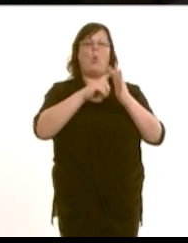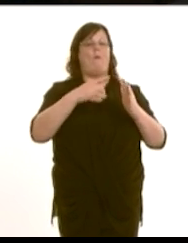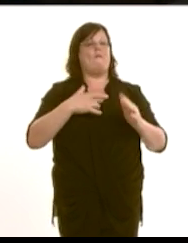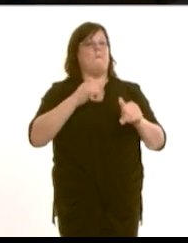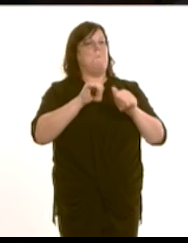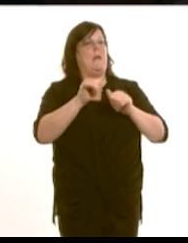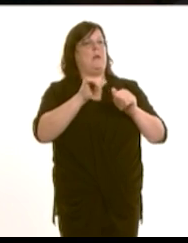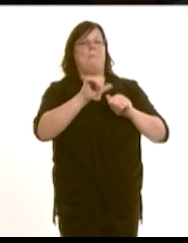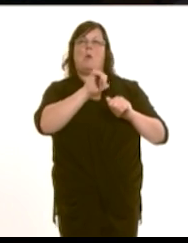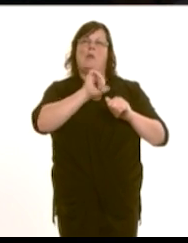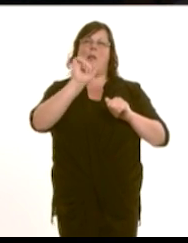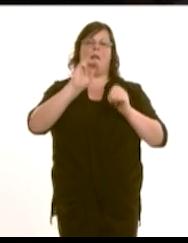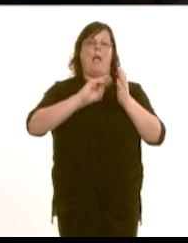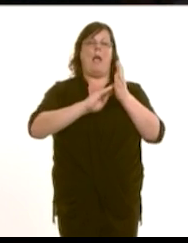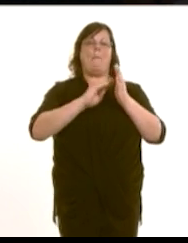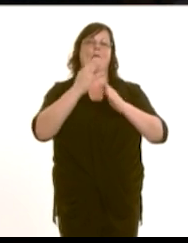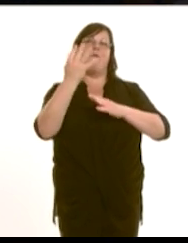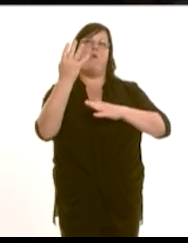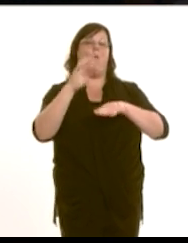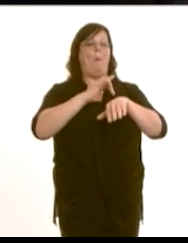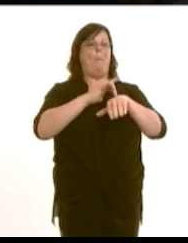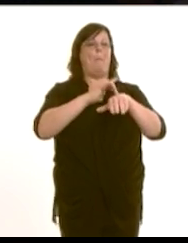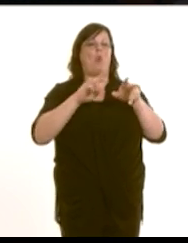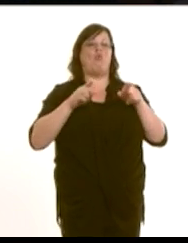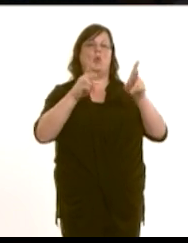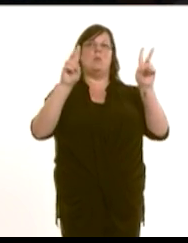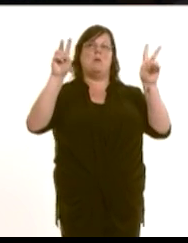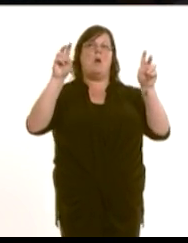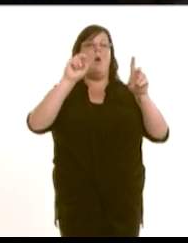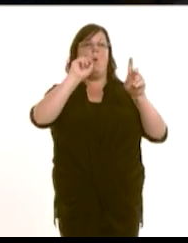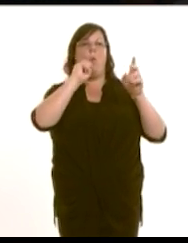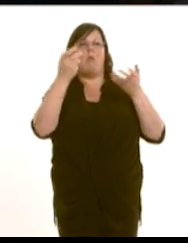M4 blue route is now part of the mix to be considered by the public inquiry announced recently.